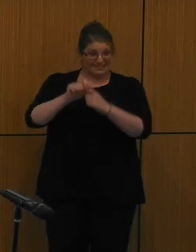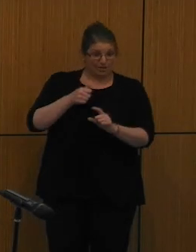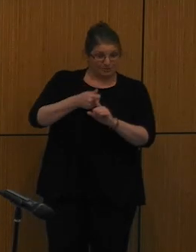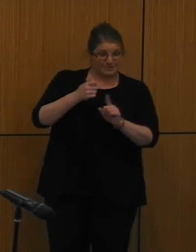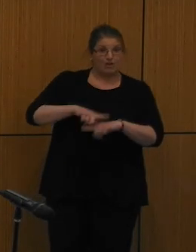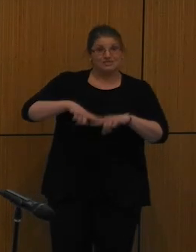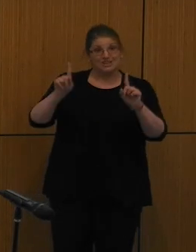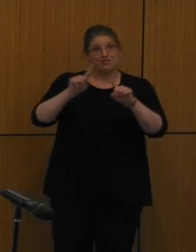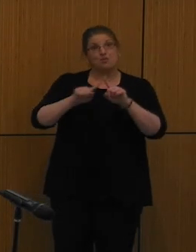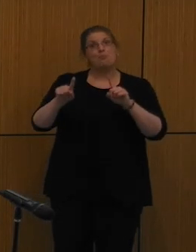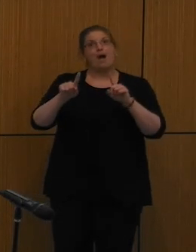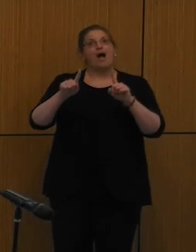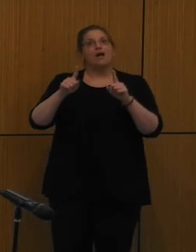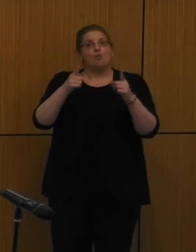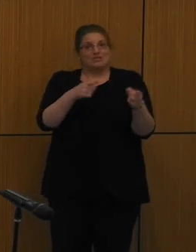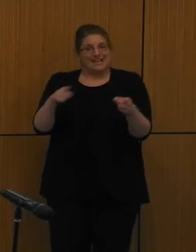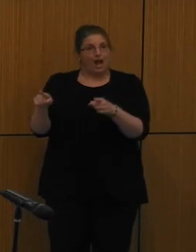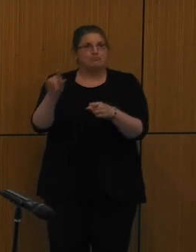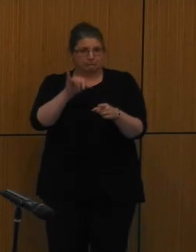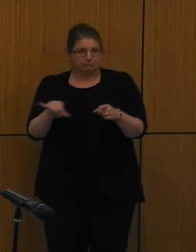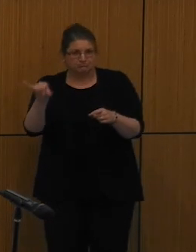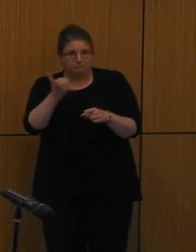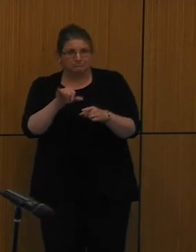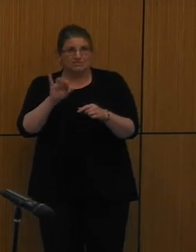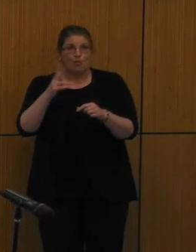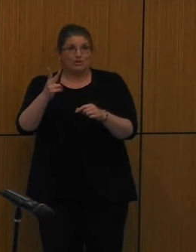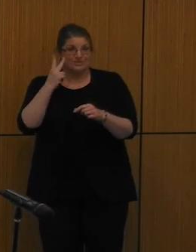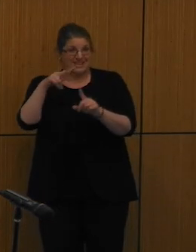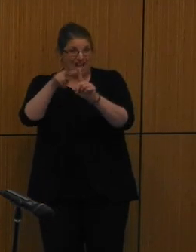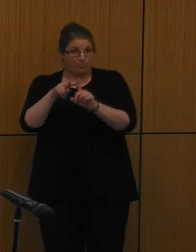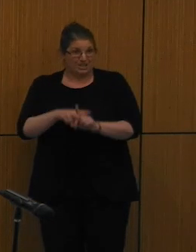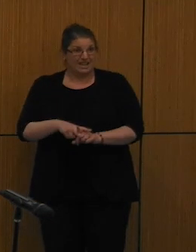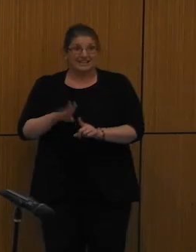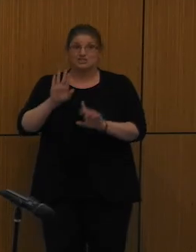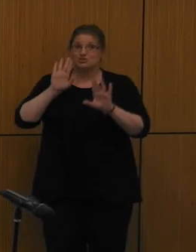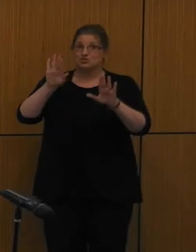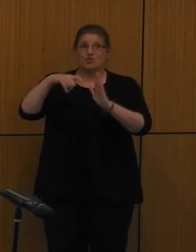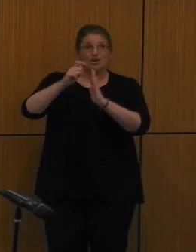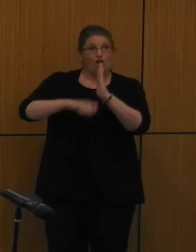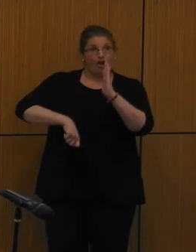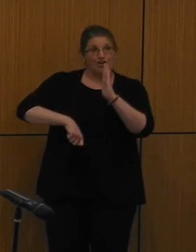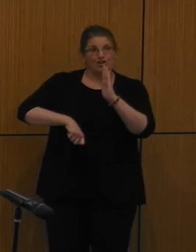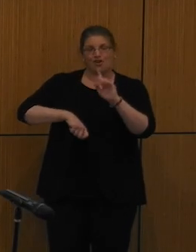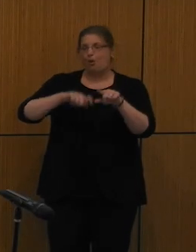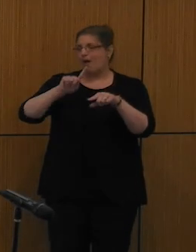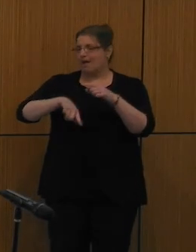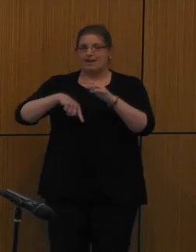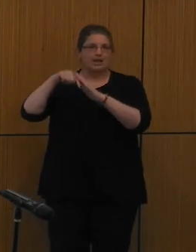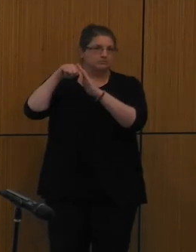So if you want to look at applications of that, this is a great article to look at. Obviously I don't have time for that here.